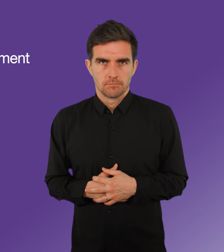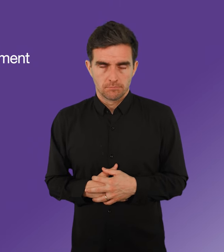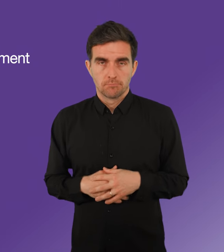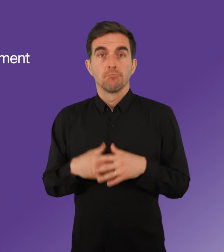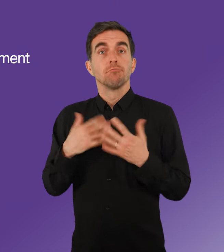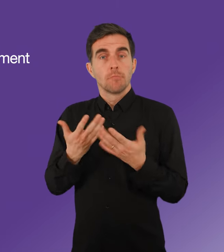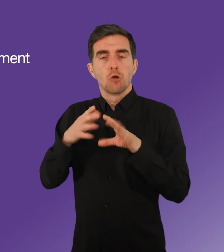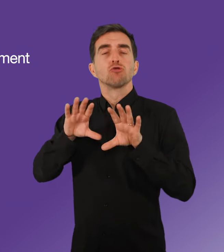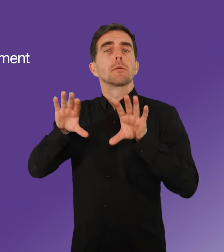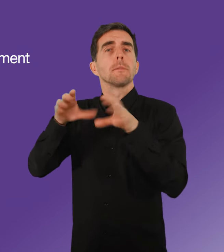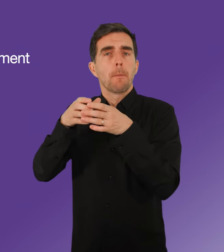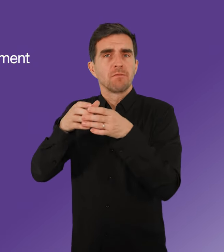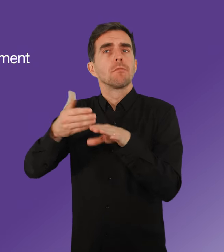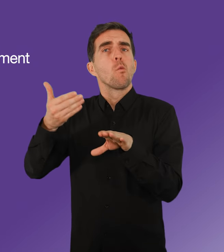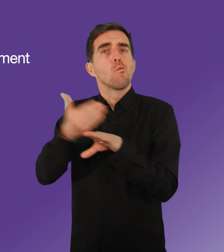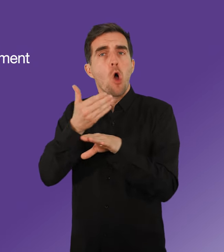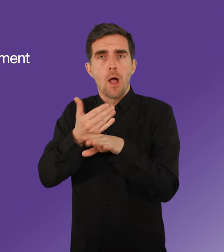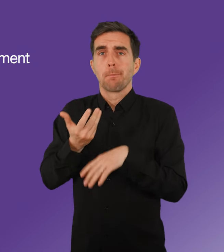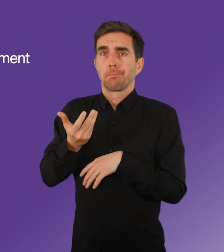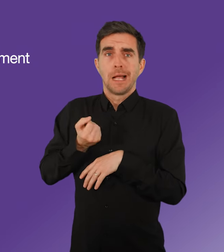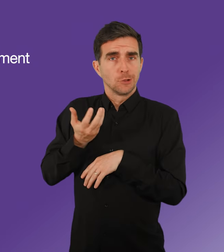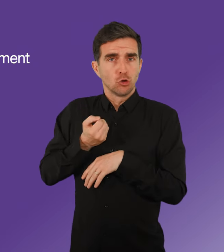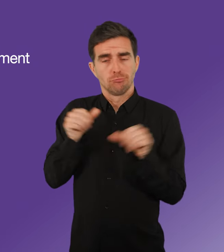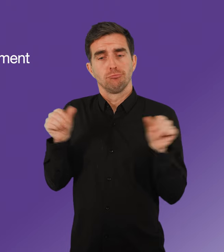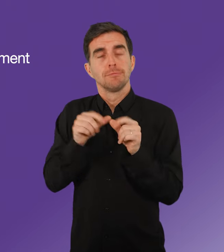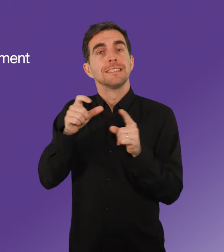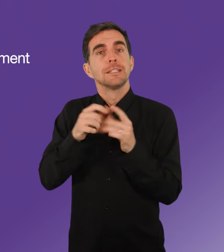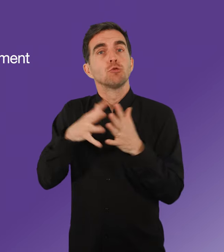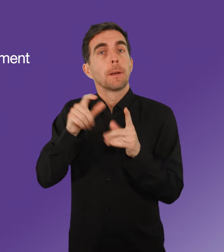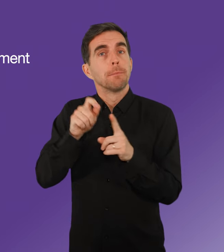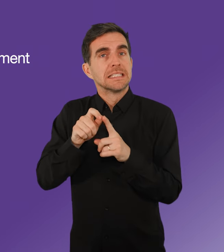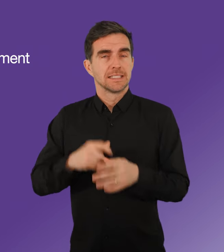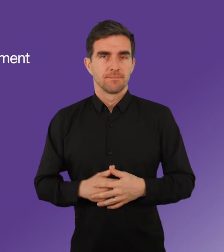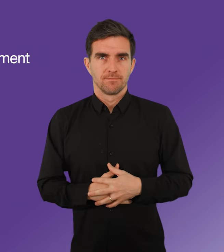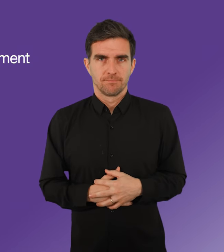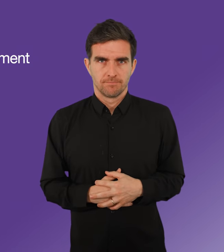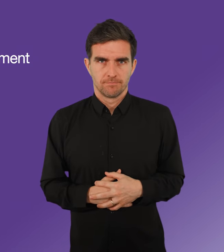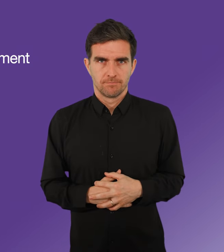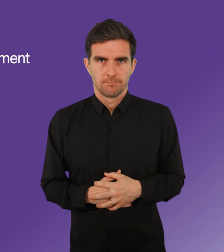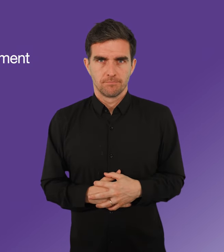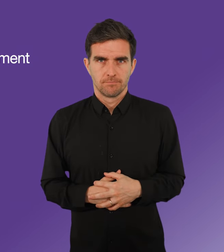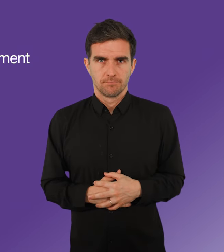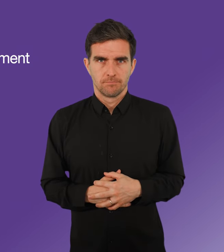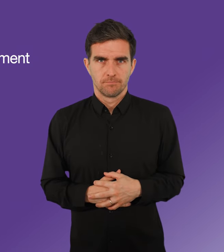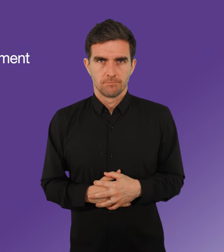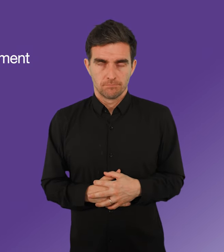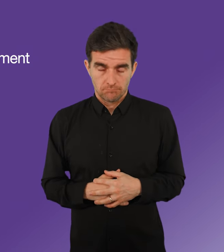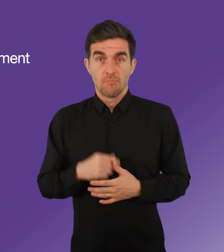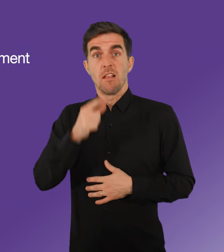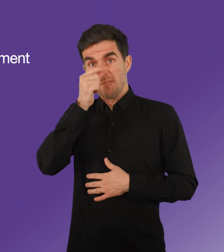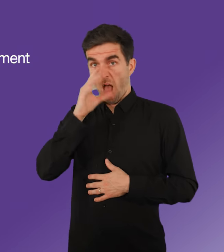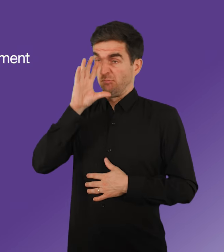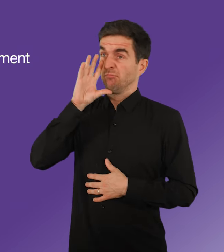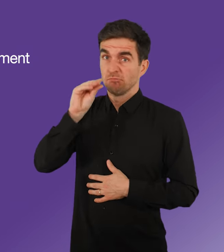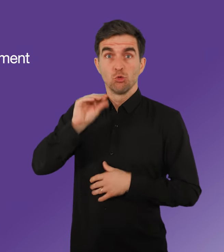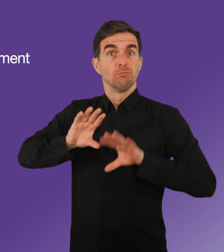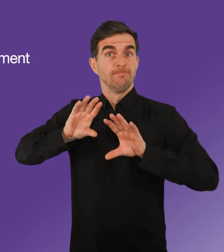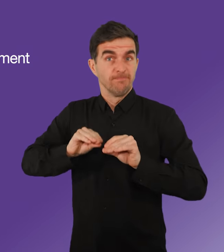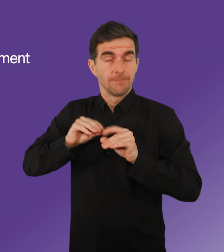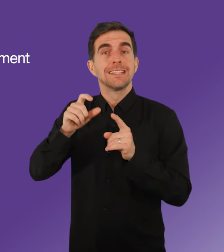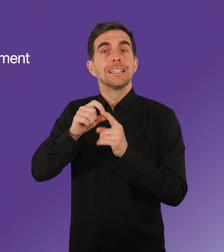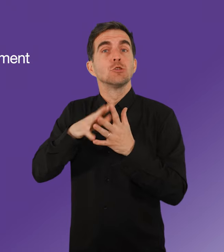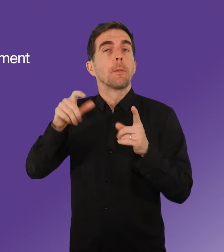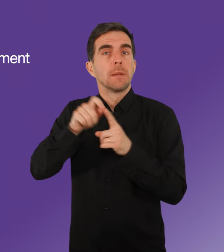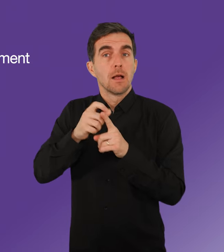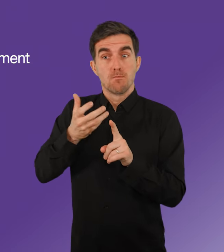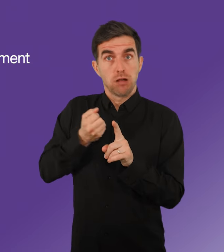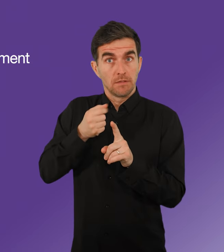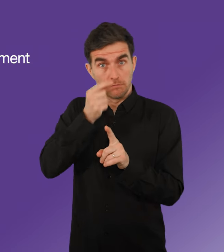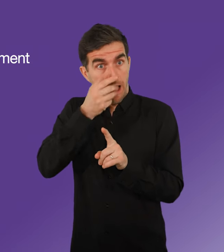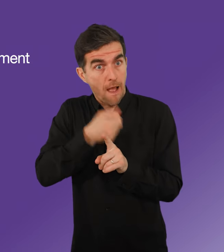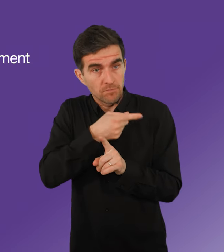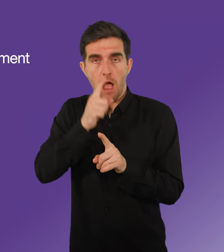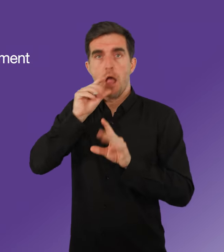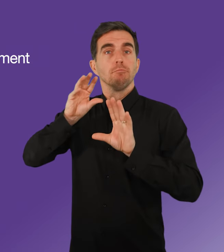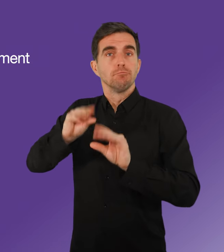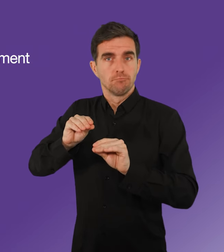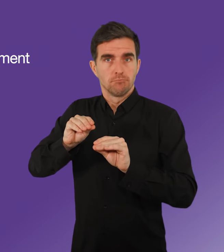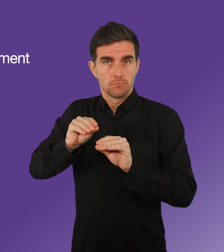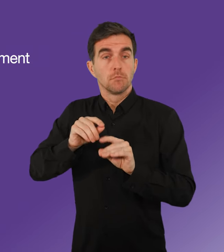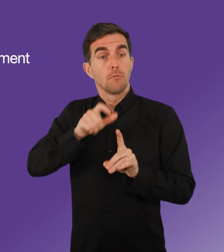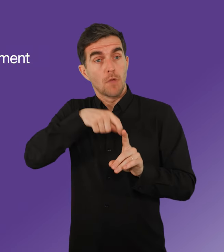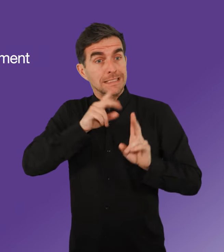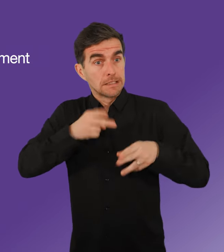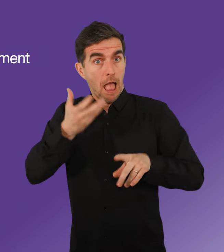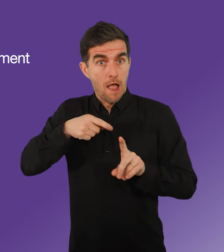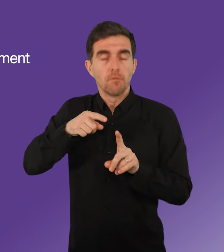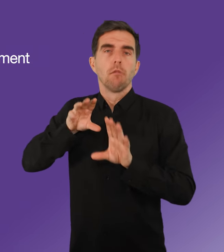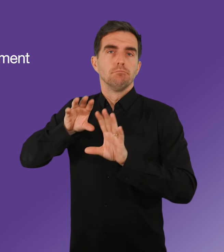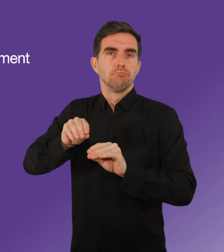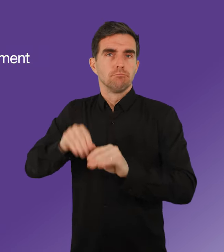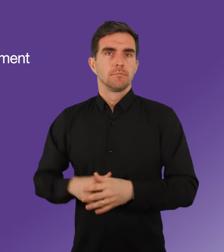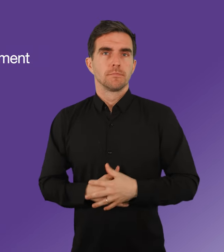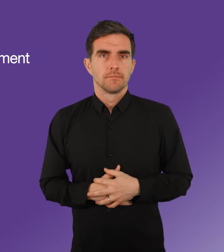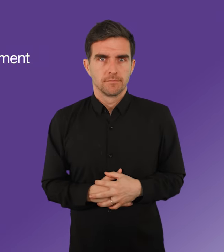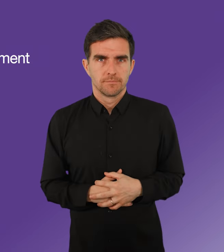Department for Work and Pensions (DWP). They can cancel any DWP benefits, if the person who died had them.